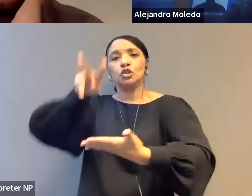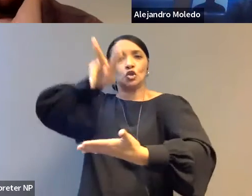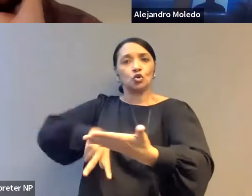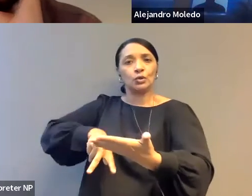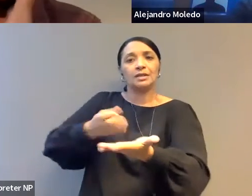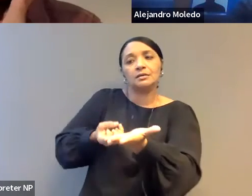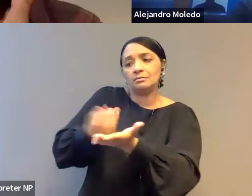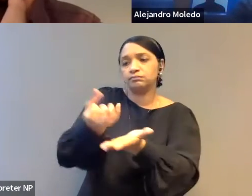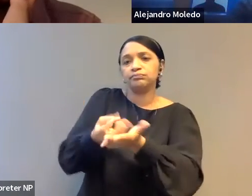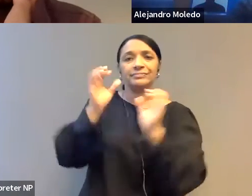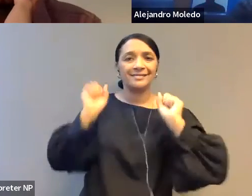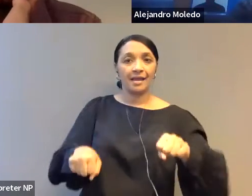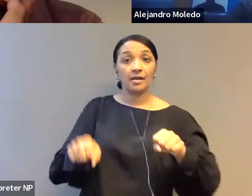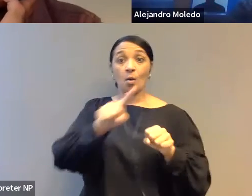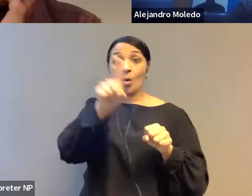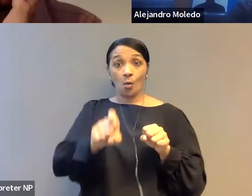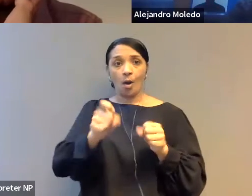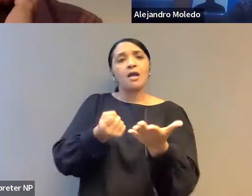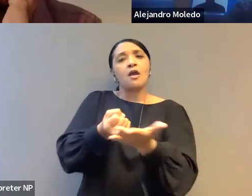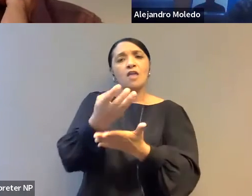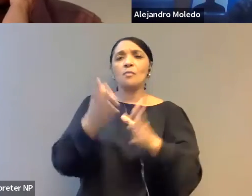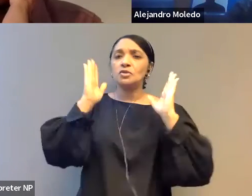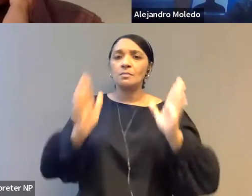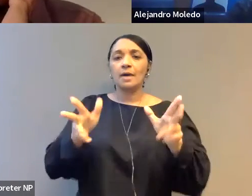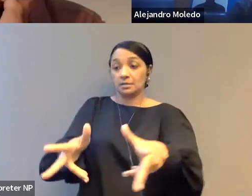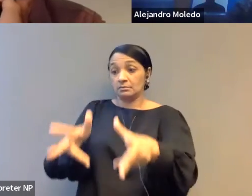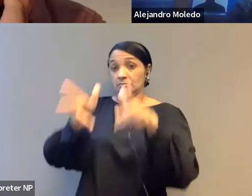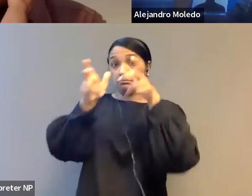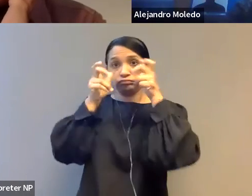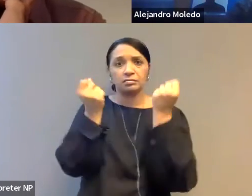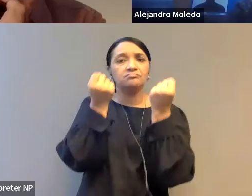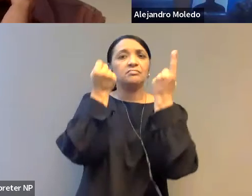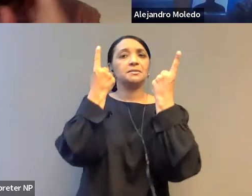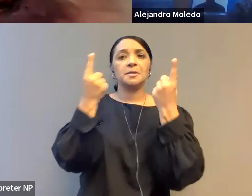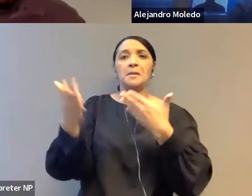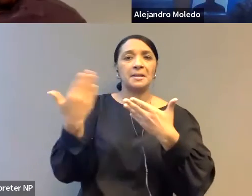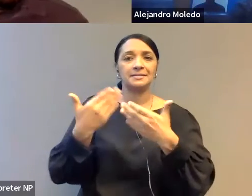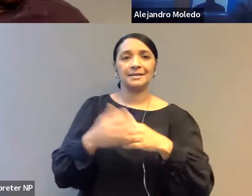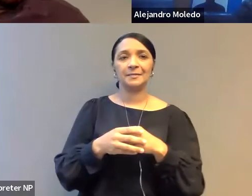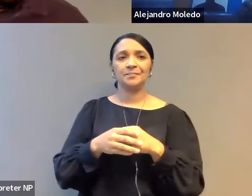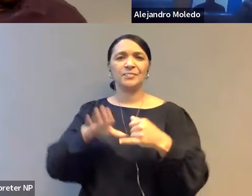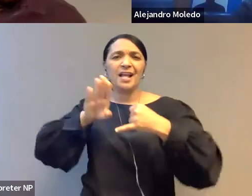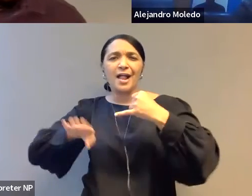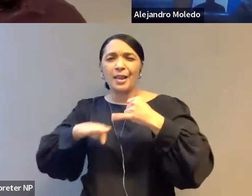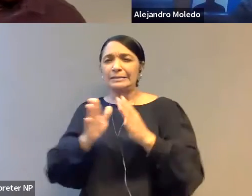and ensure that the information is easy to understand. Lastly (I see that I missed a point),